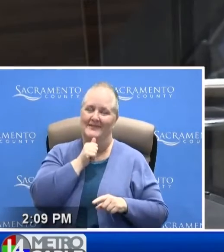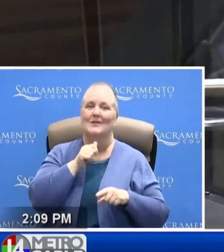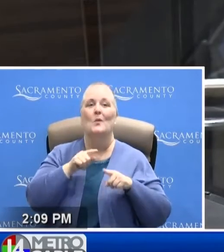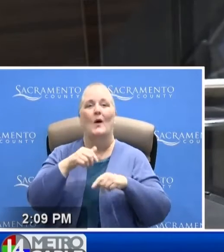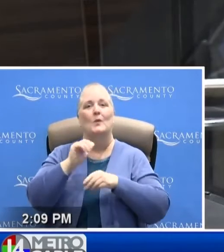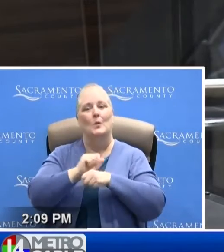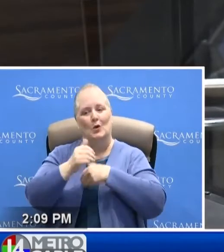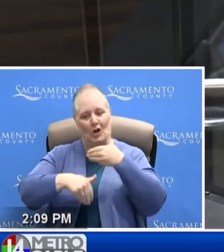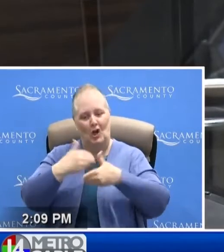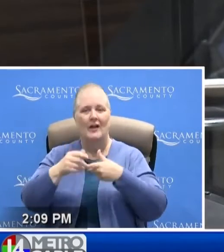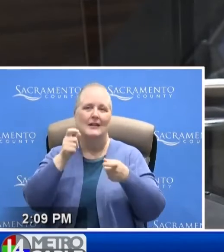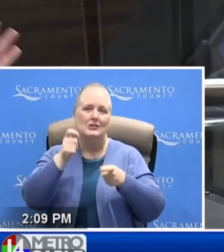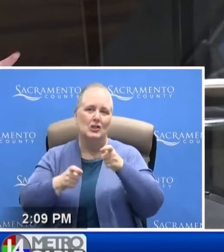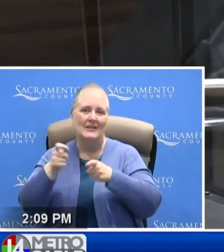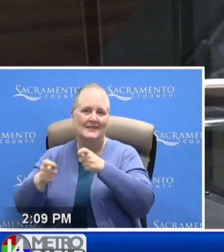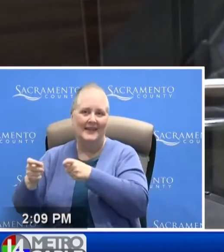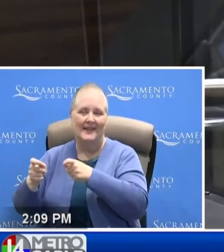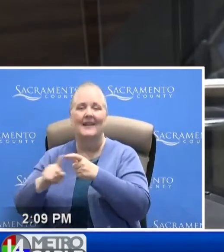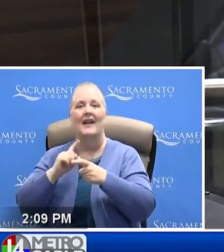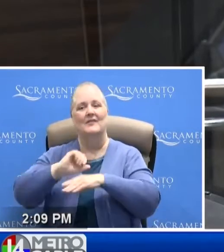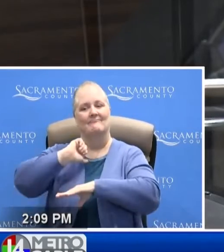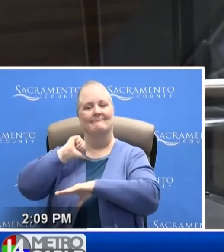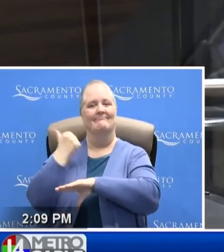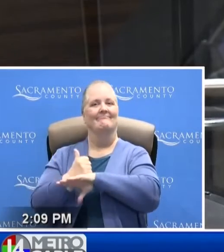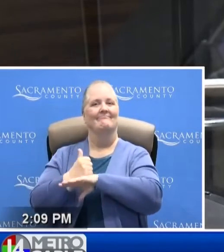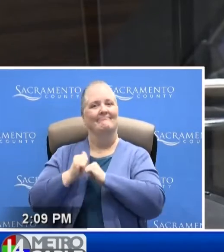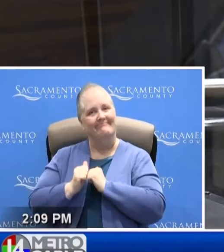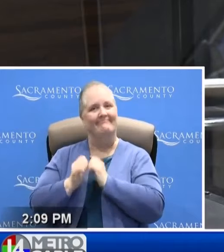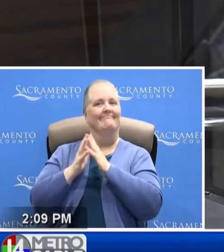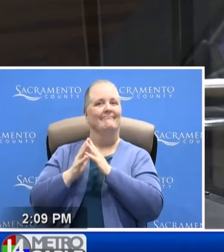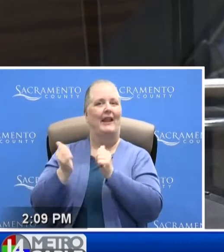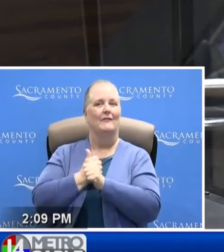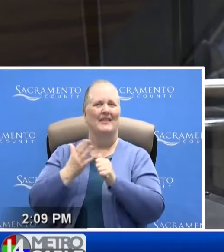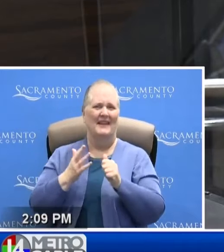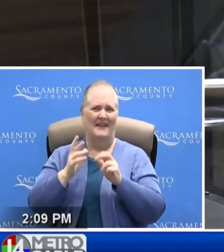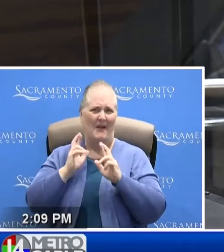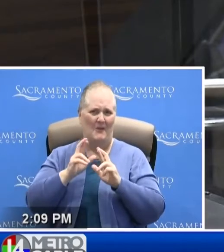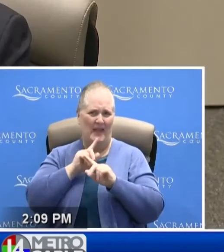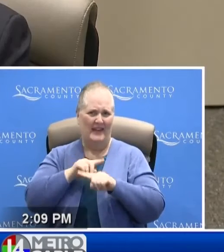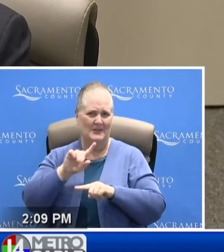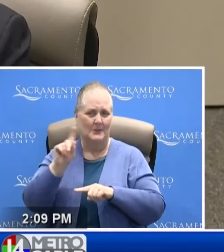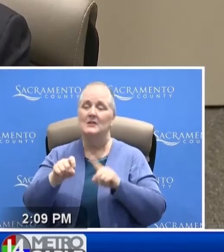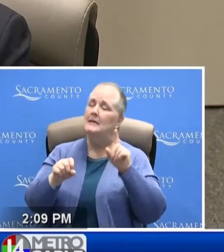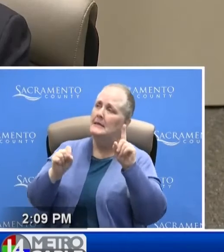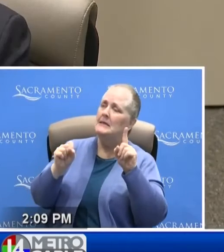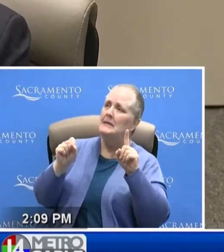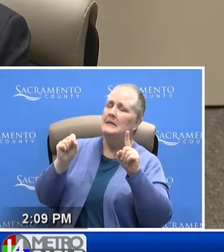making those adjustments and getting everything put in place. I hope that answers your question. Well, yeah, I really just raise it